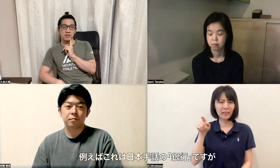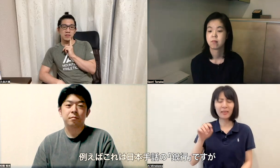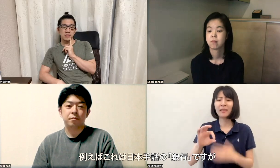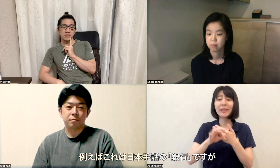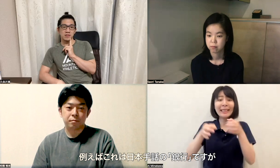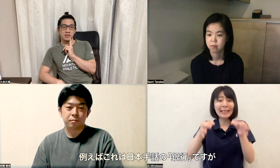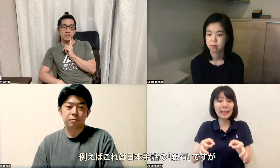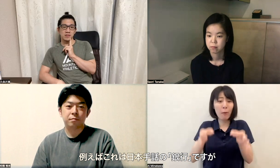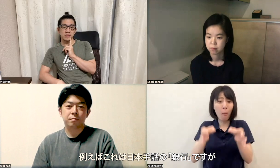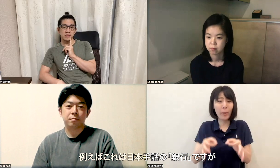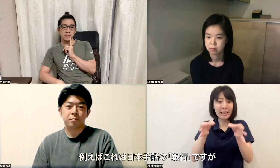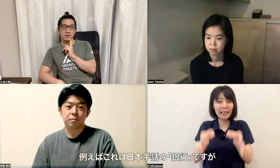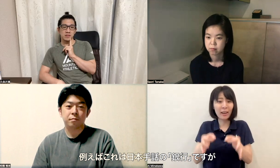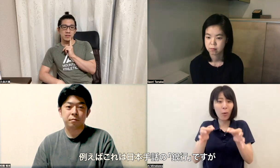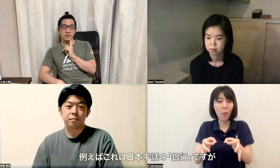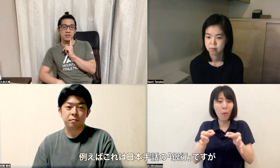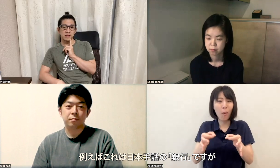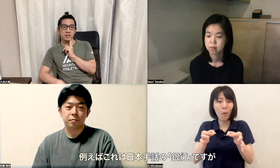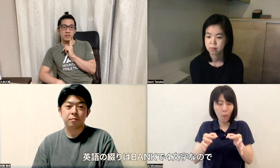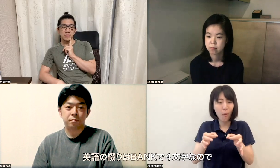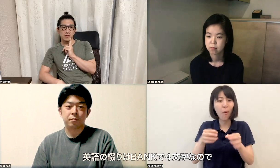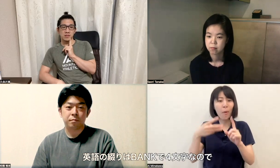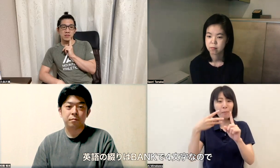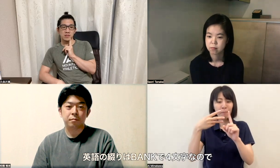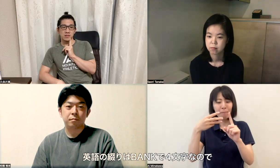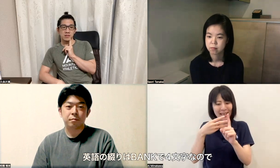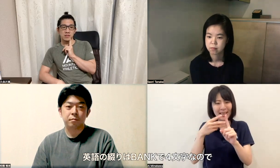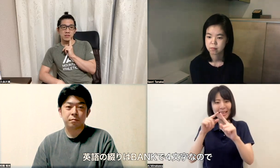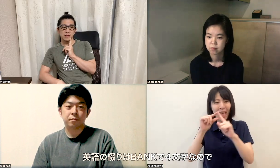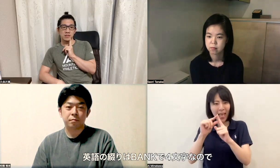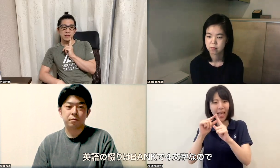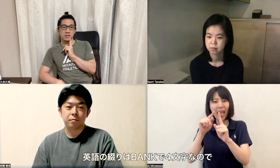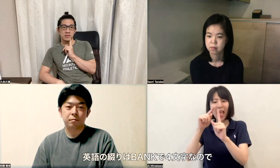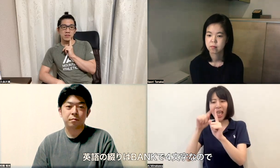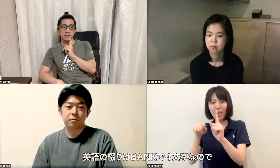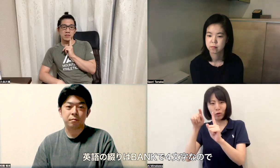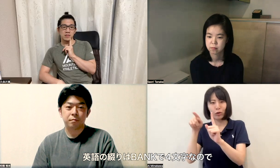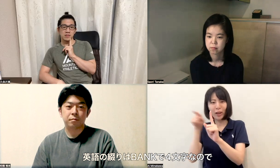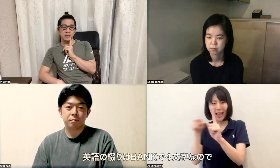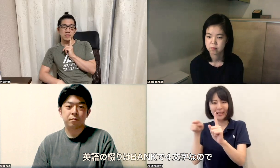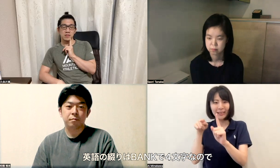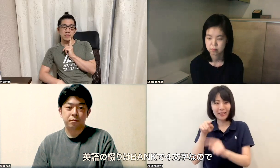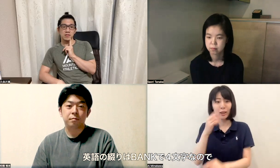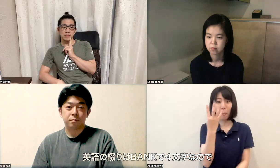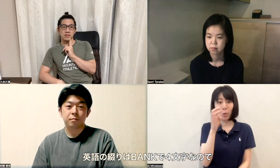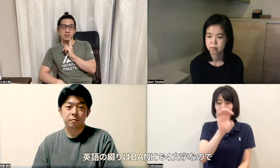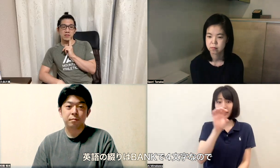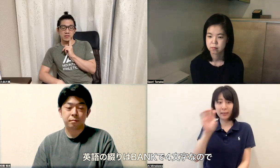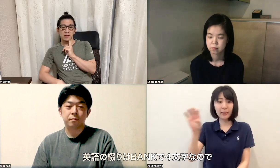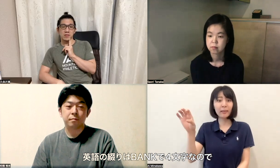For example, this is "bank" in JSL. The English spelling is BANK, which is 4 letters,